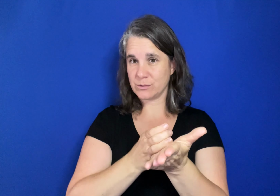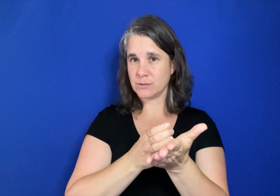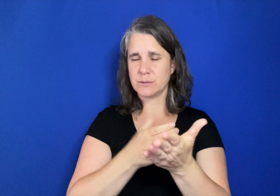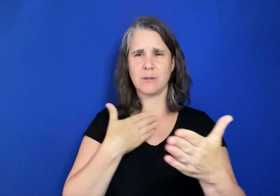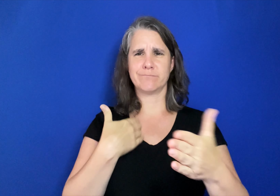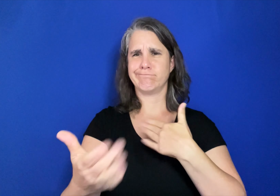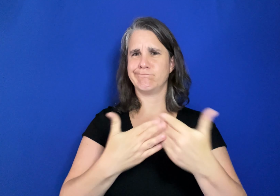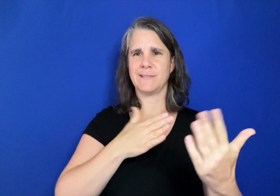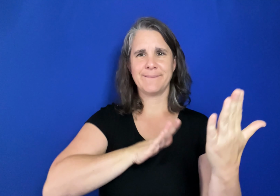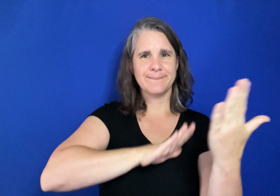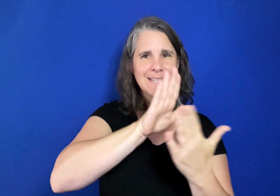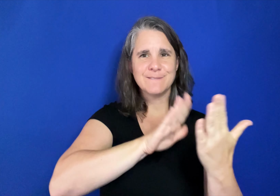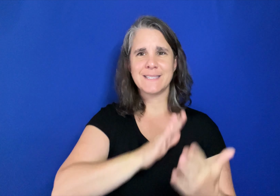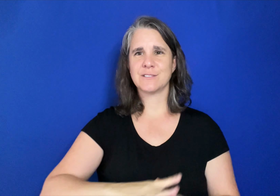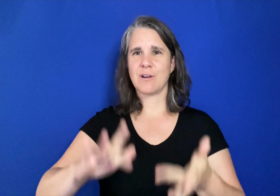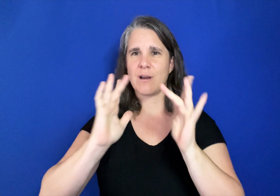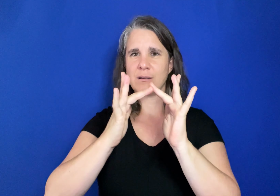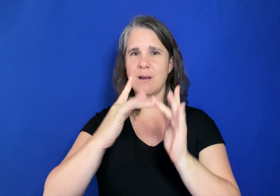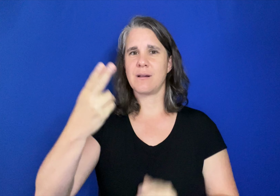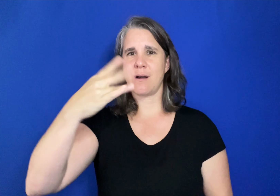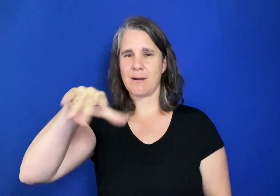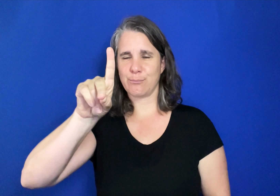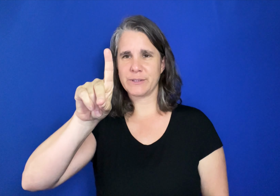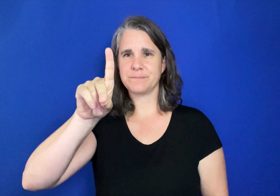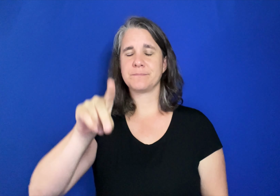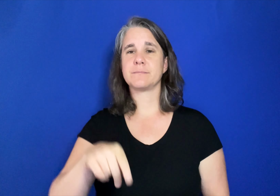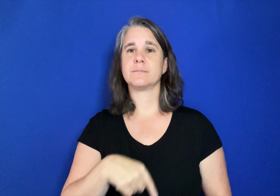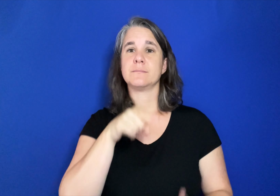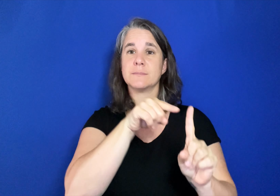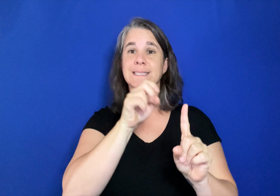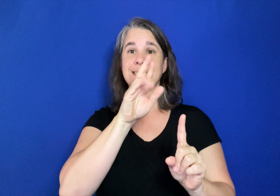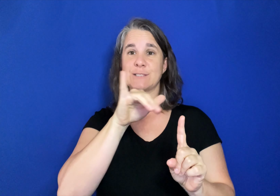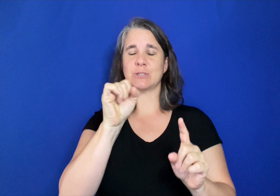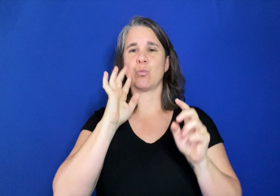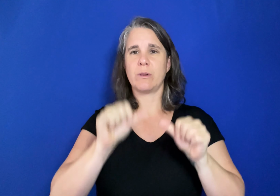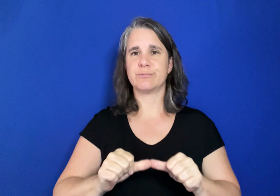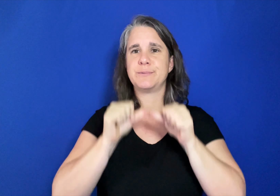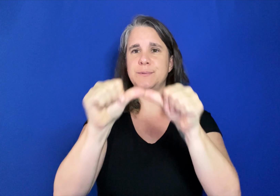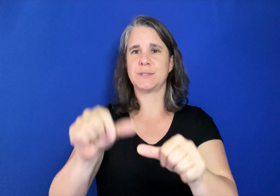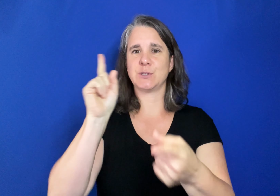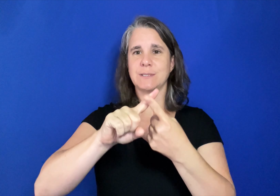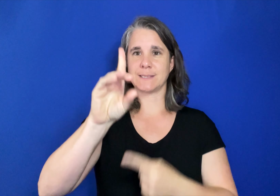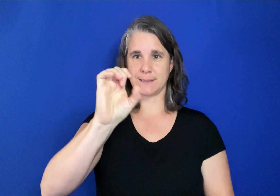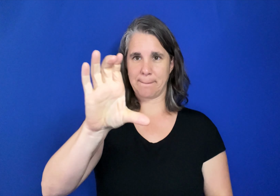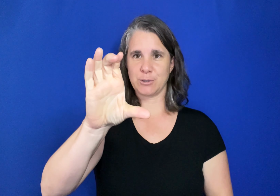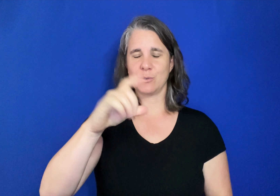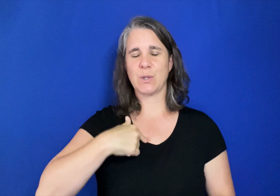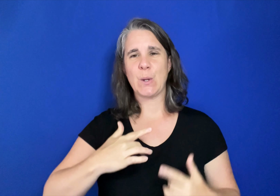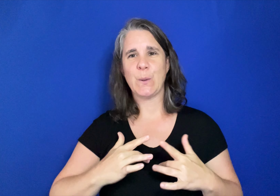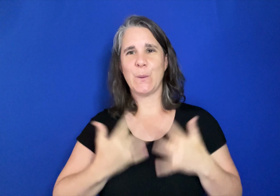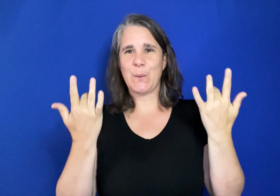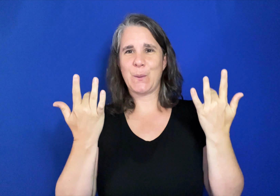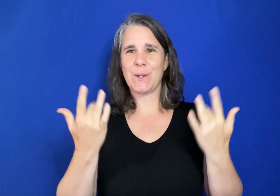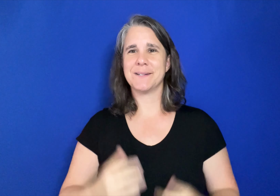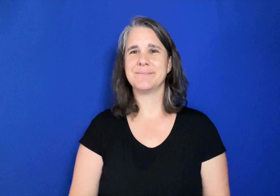whether face-to-face, online, or hybrid. The series will continue until December; we are excited!